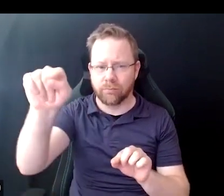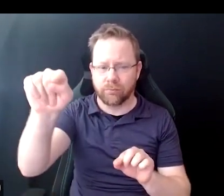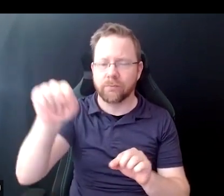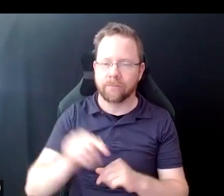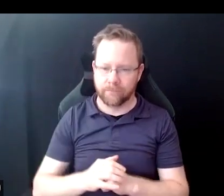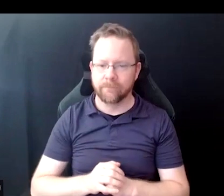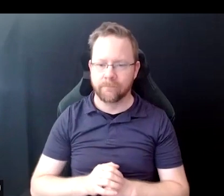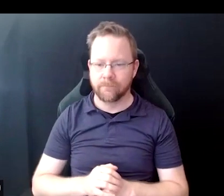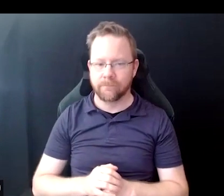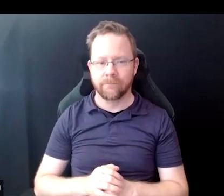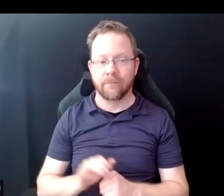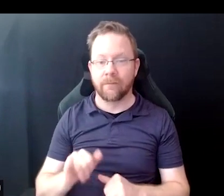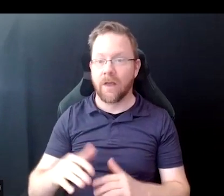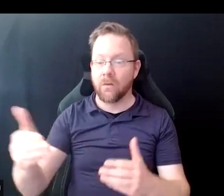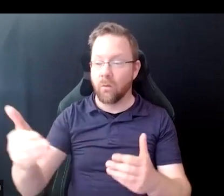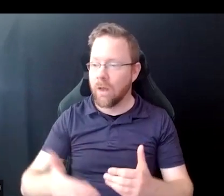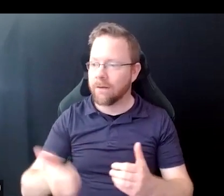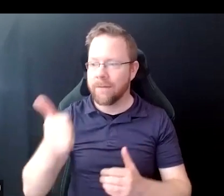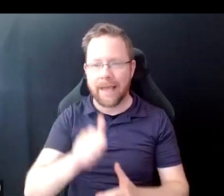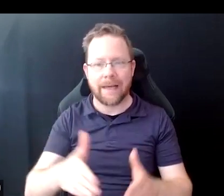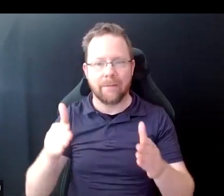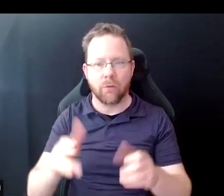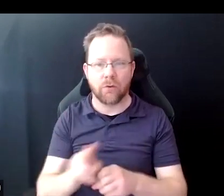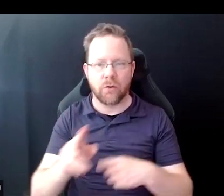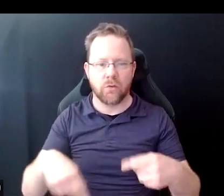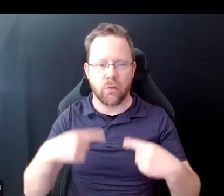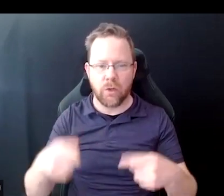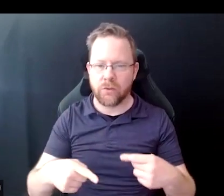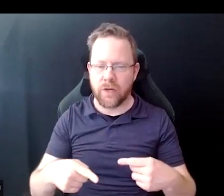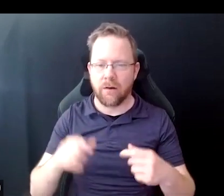to the tarmac to welcome aboard anyone who wants to go onto that plane.